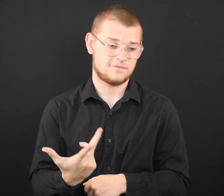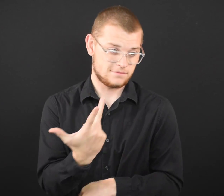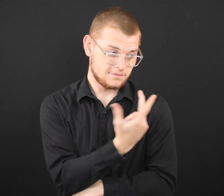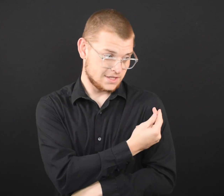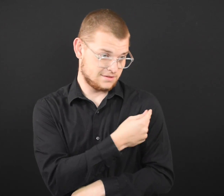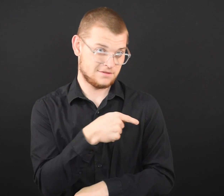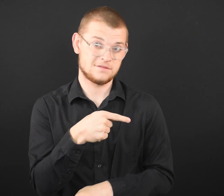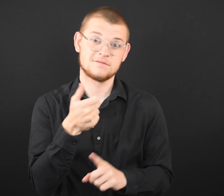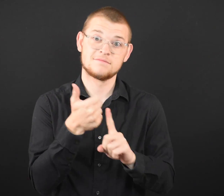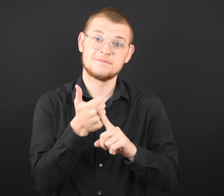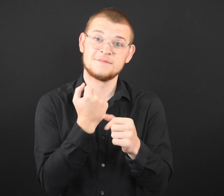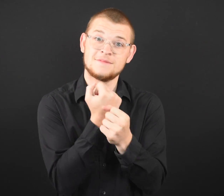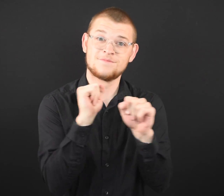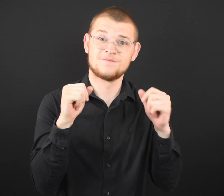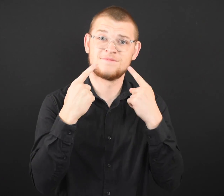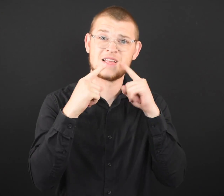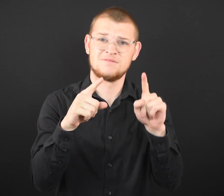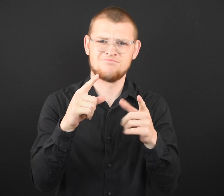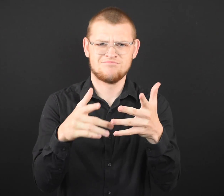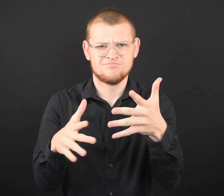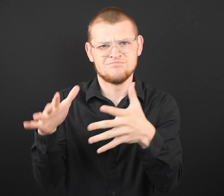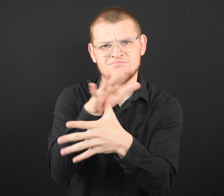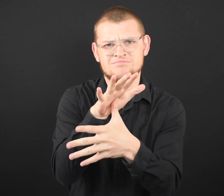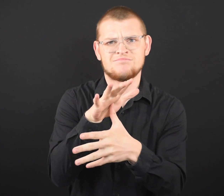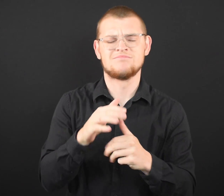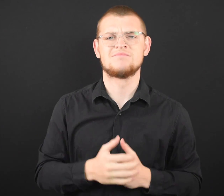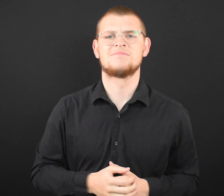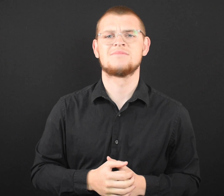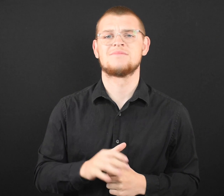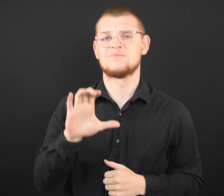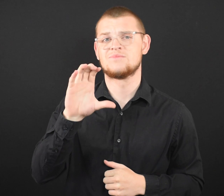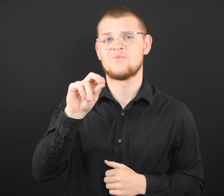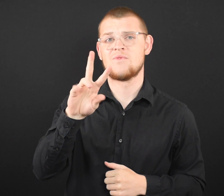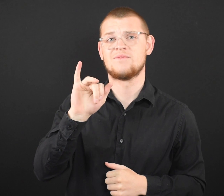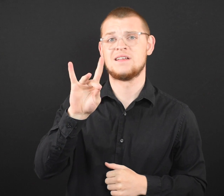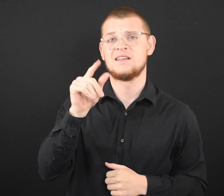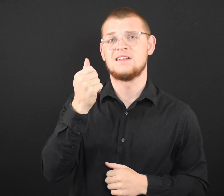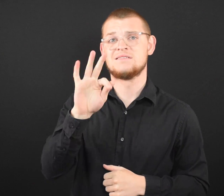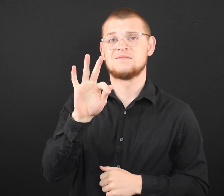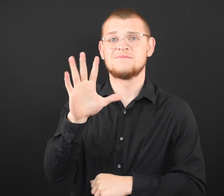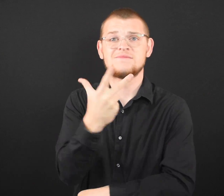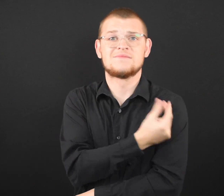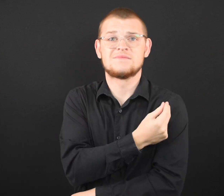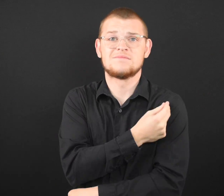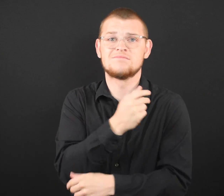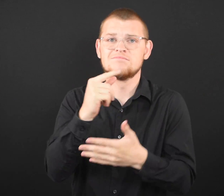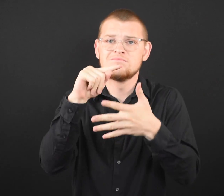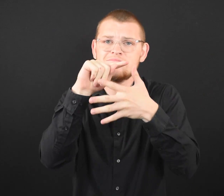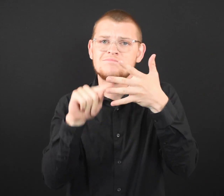Having a safe and effective vaccine is the top priority. The requirements for COVID-19